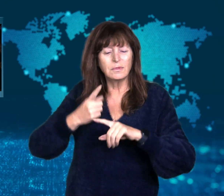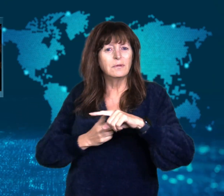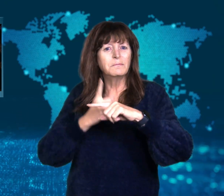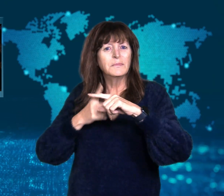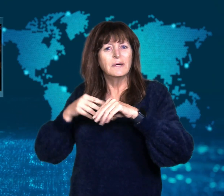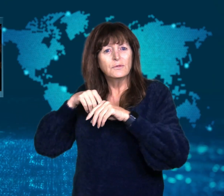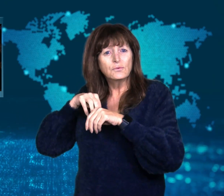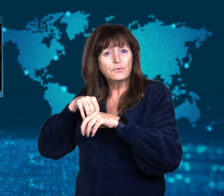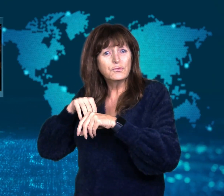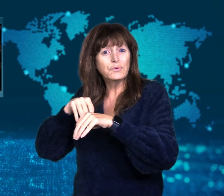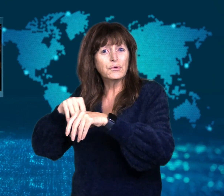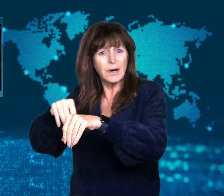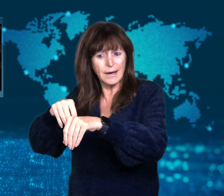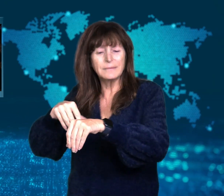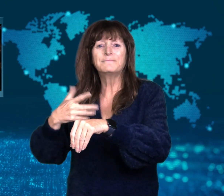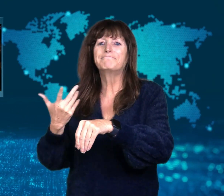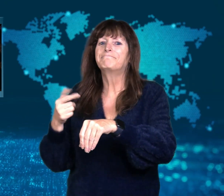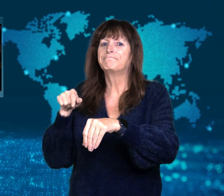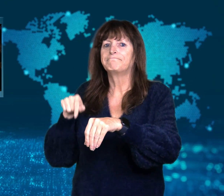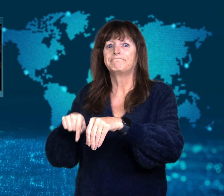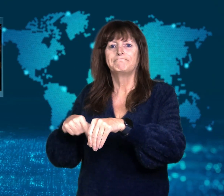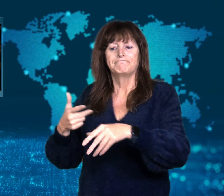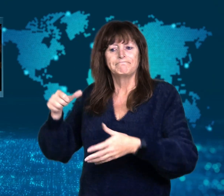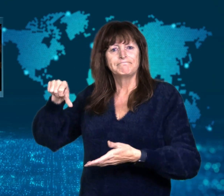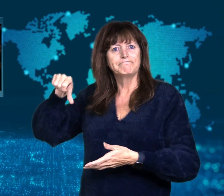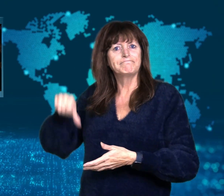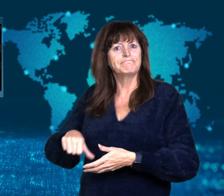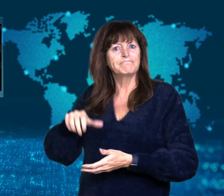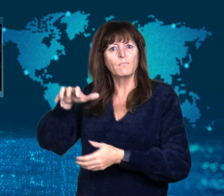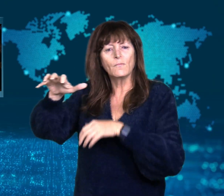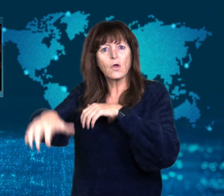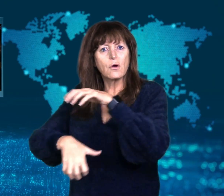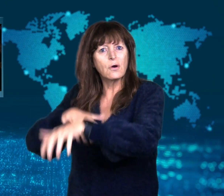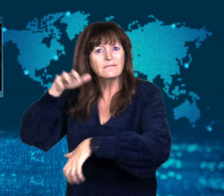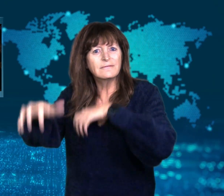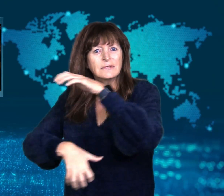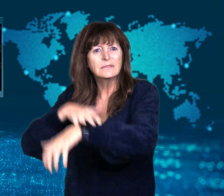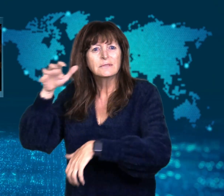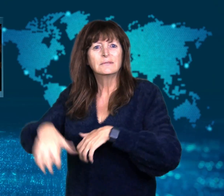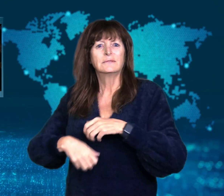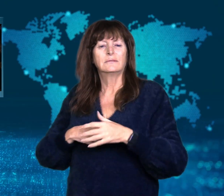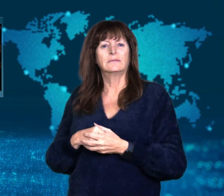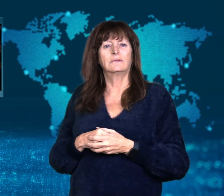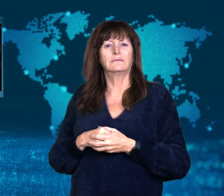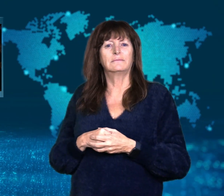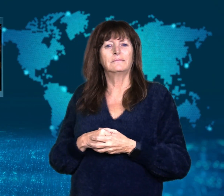falling production by major exporters including Canada,